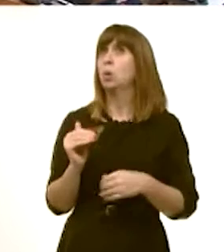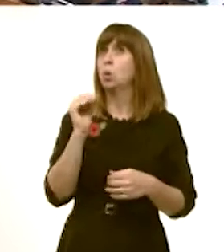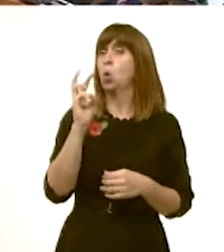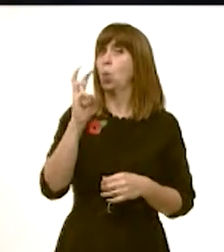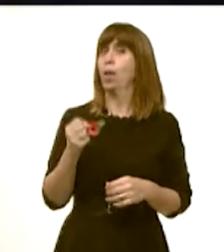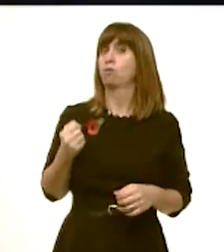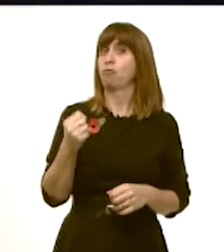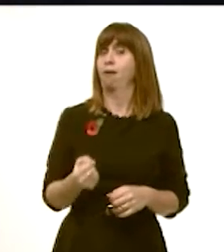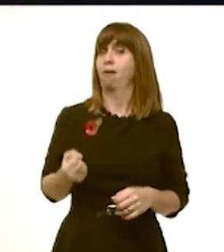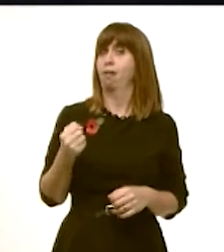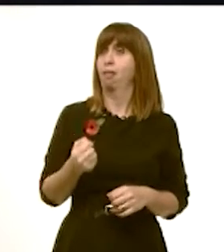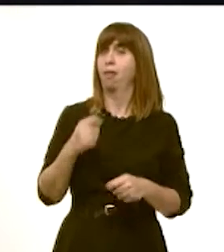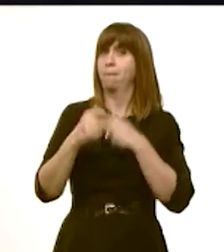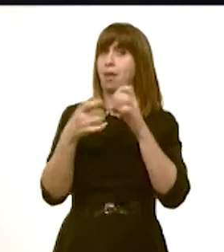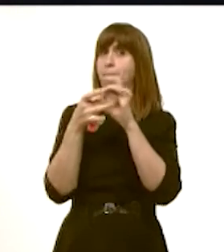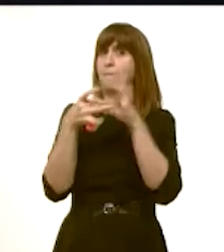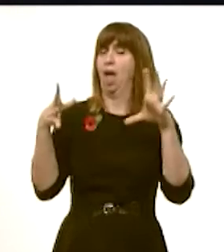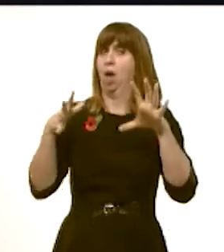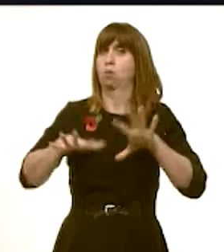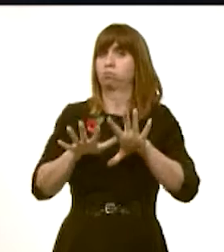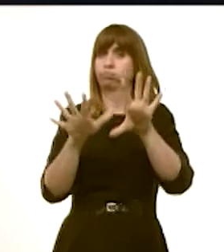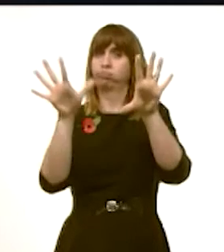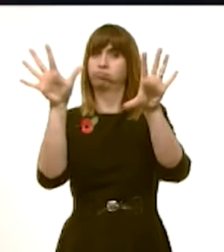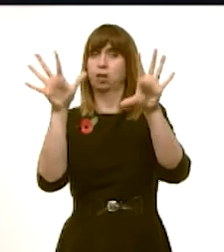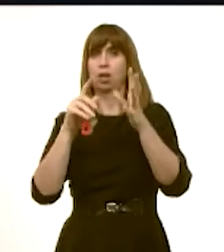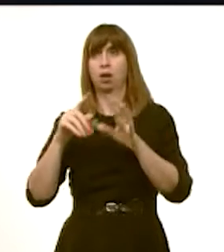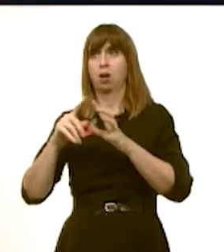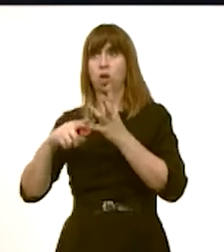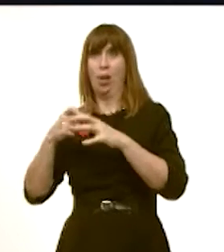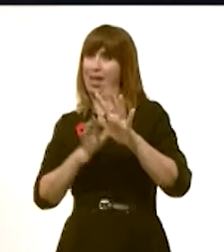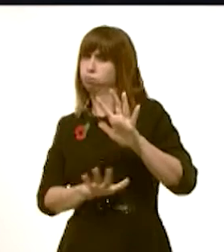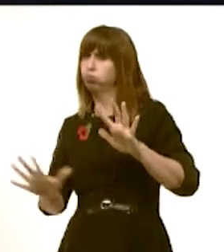said, would be disconnected from the wider UK network if it is not electrified.